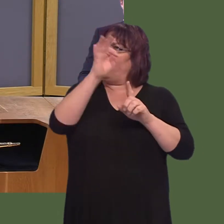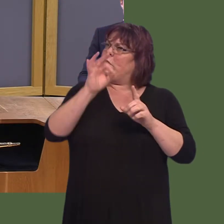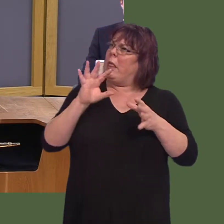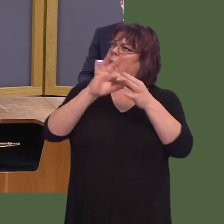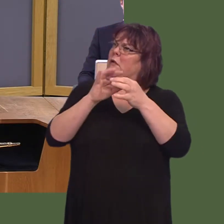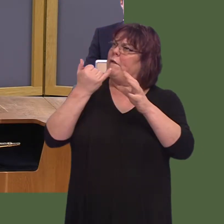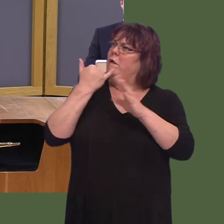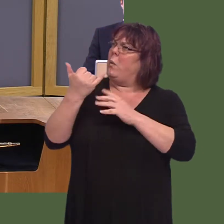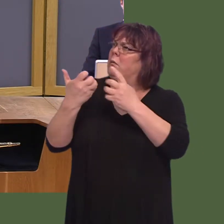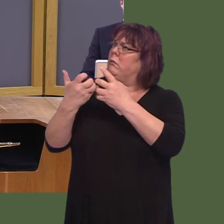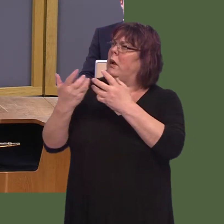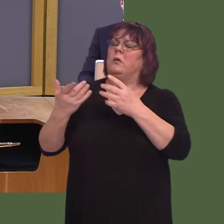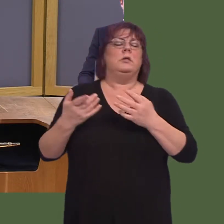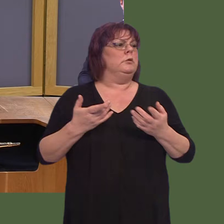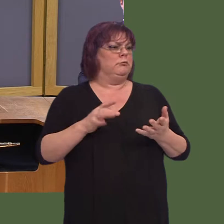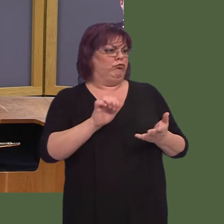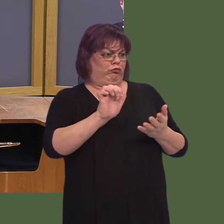Neil Hamilton AM: Yes, correct.